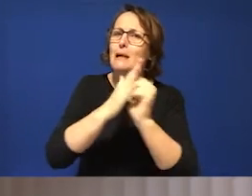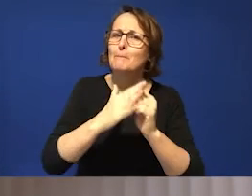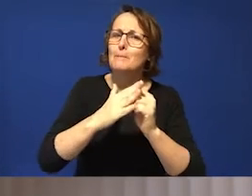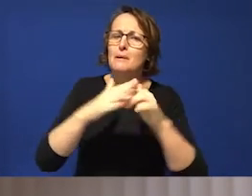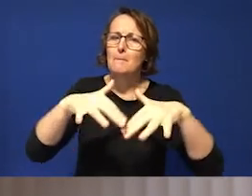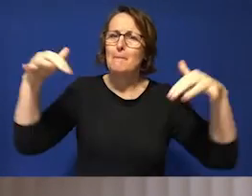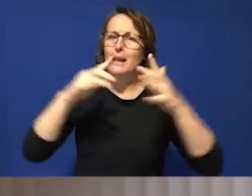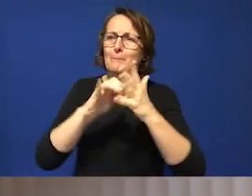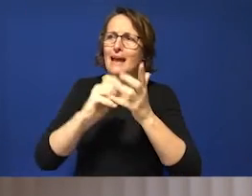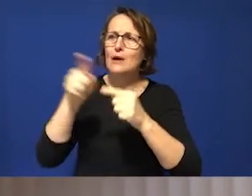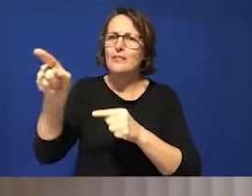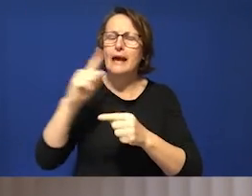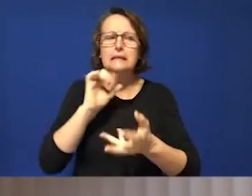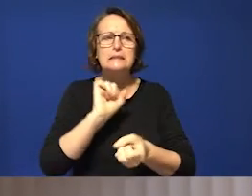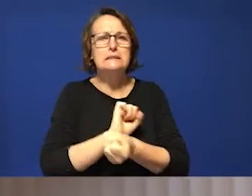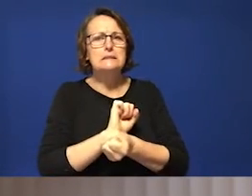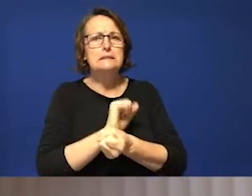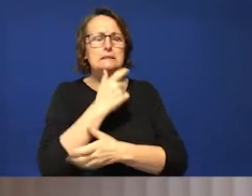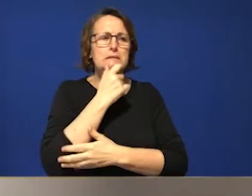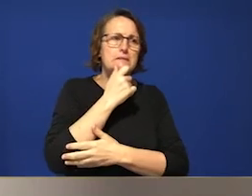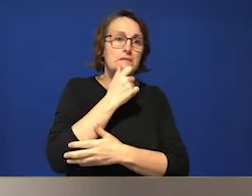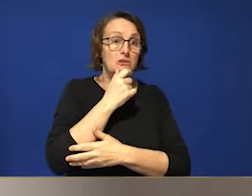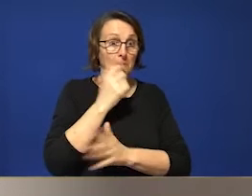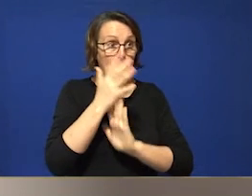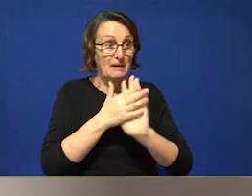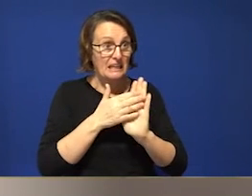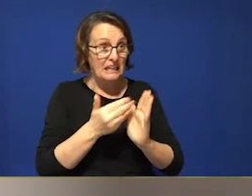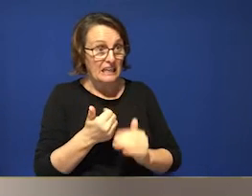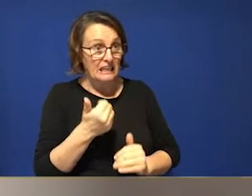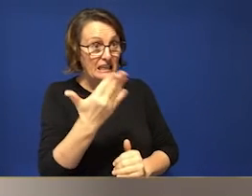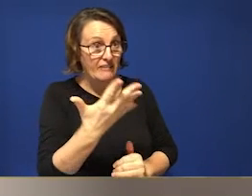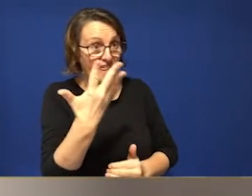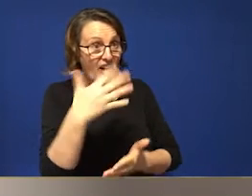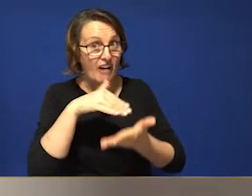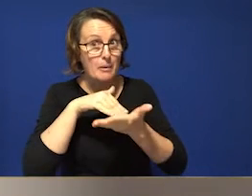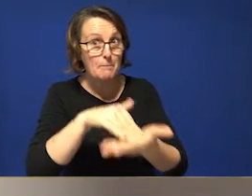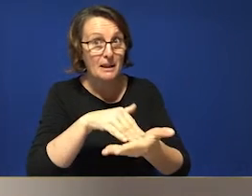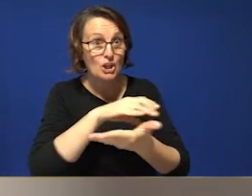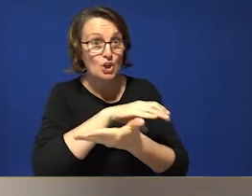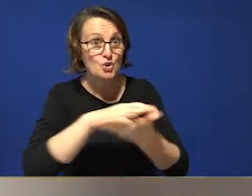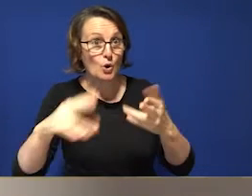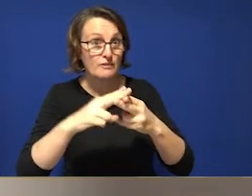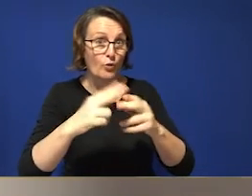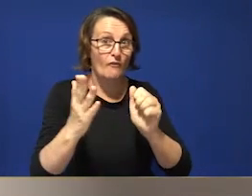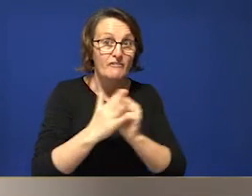Government is faced with a problem. I mean, okay, so you want me to give you 5 million bucks to replace some stonework?